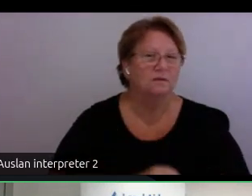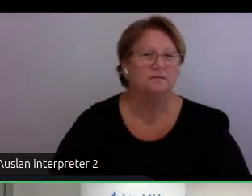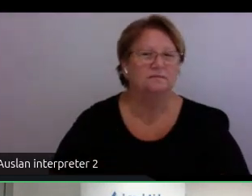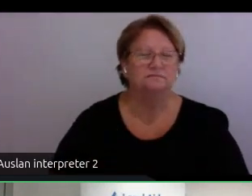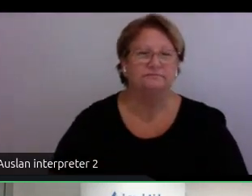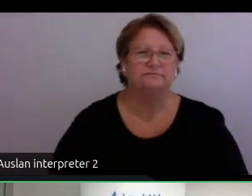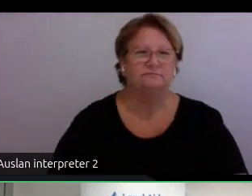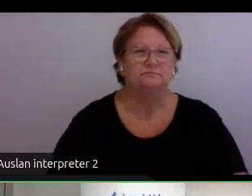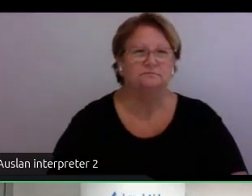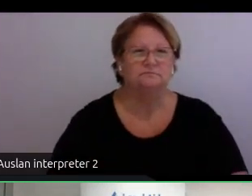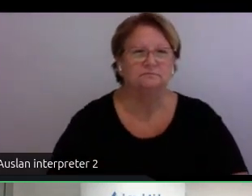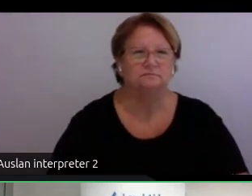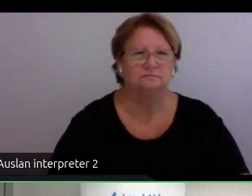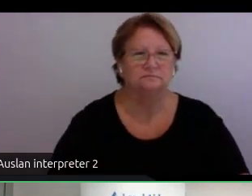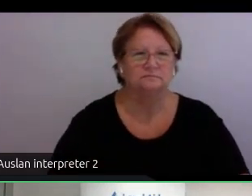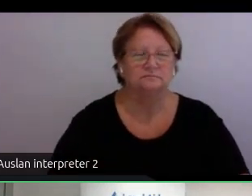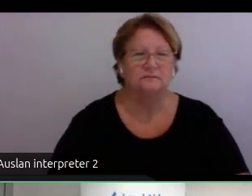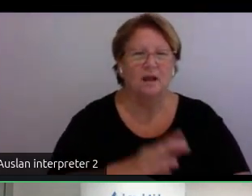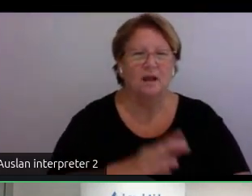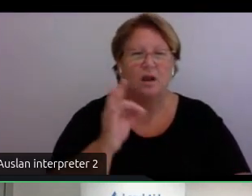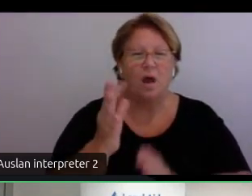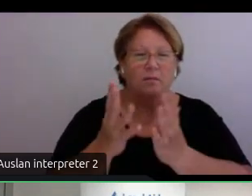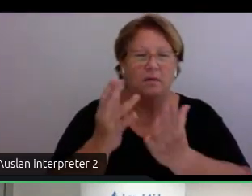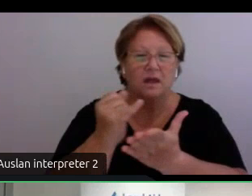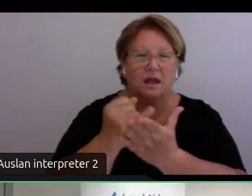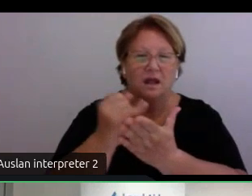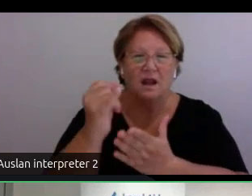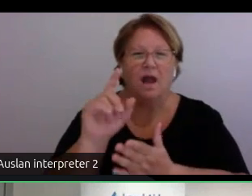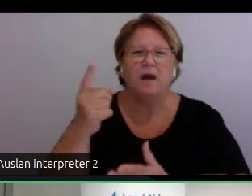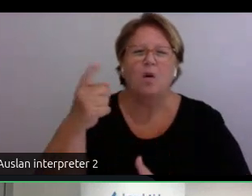Yeah. And that's not pointing fingers at anybody. That's just something as a society we all have to